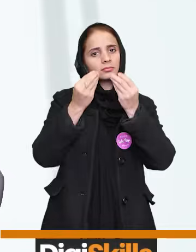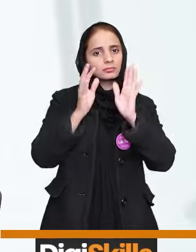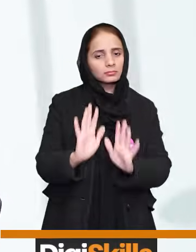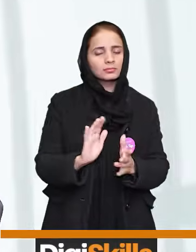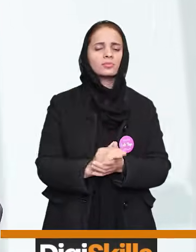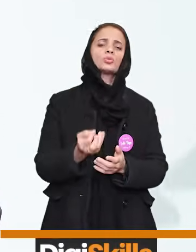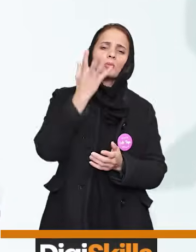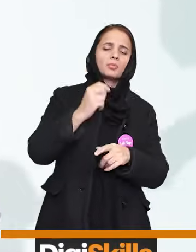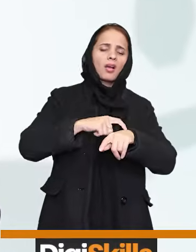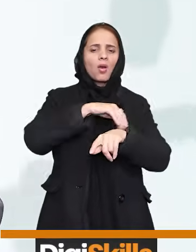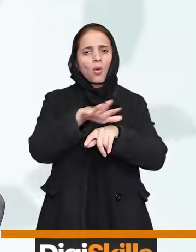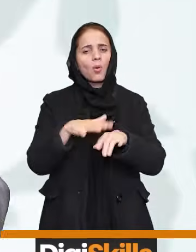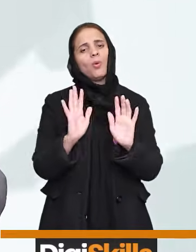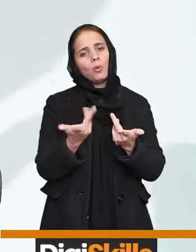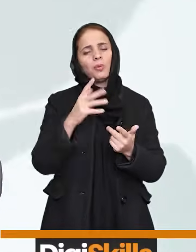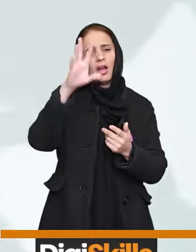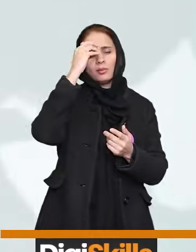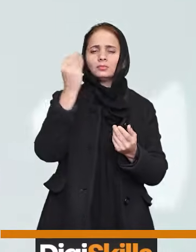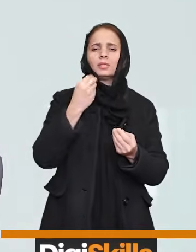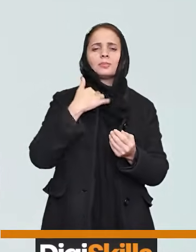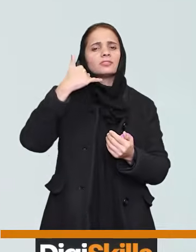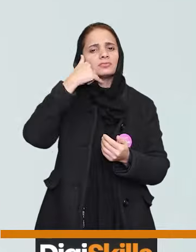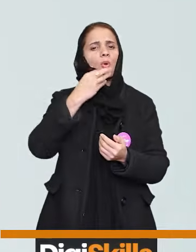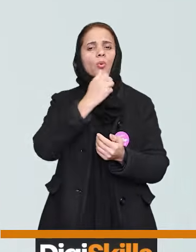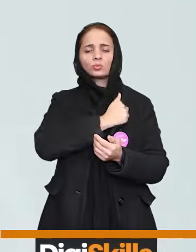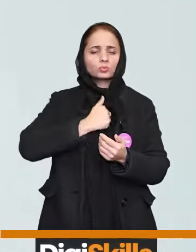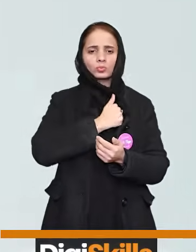will manage the time, will deal with the employer, I will seek his apology.